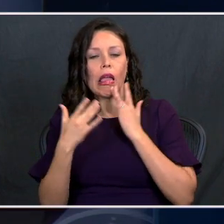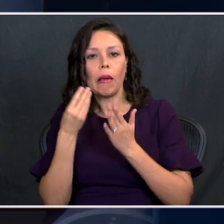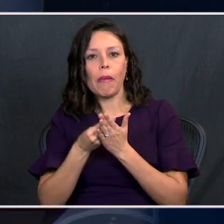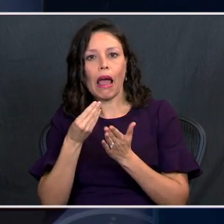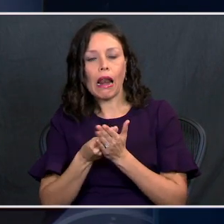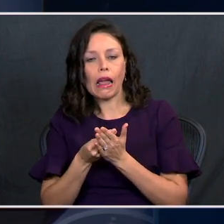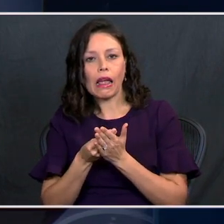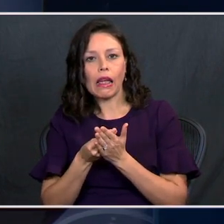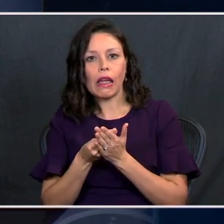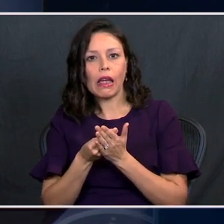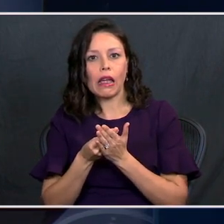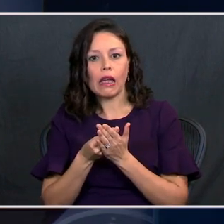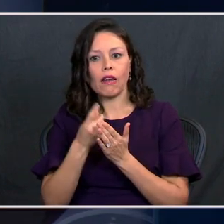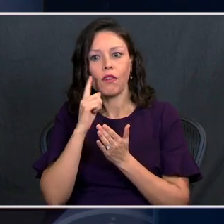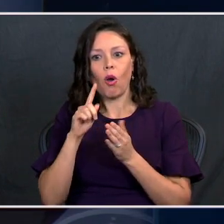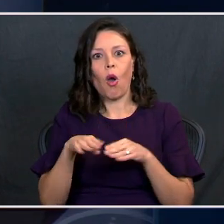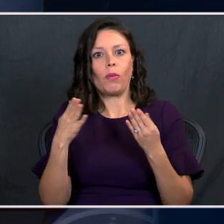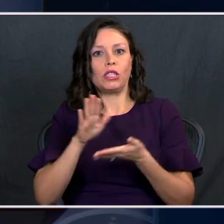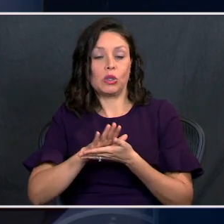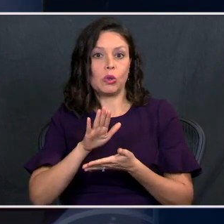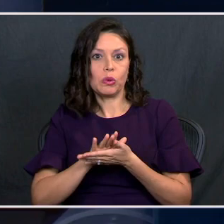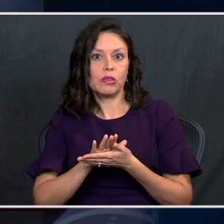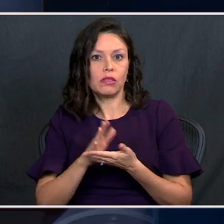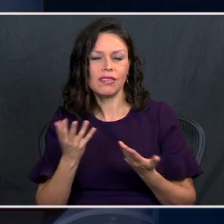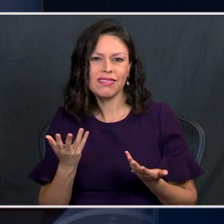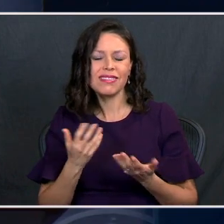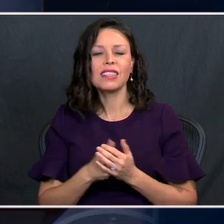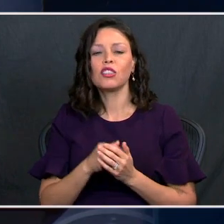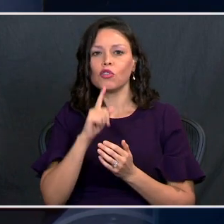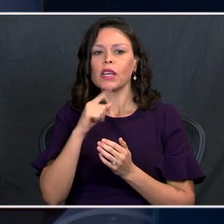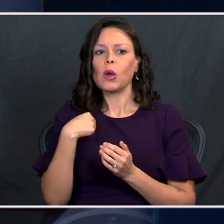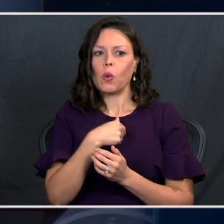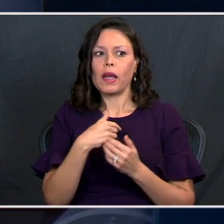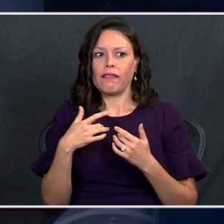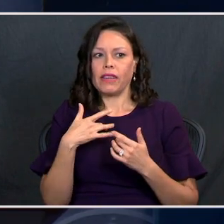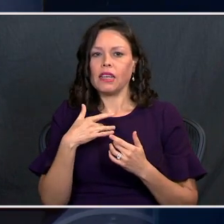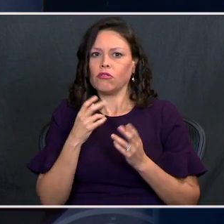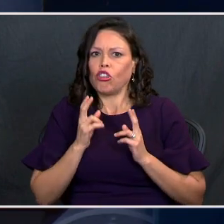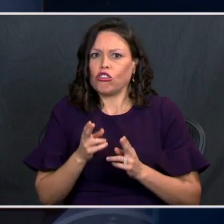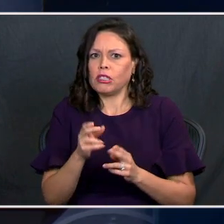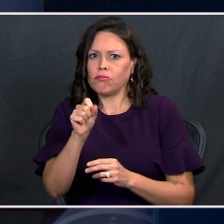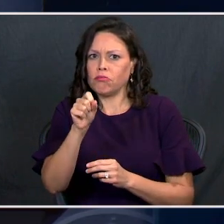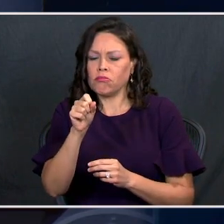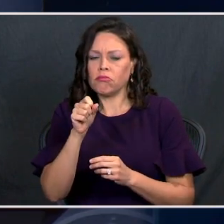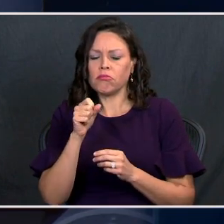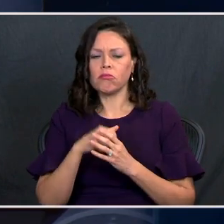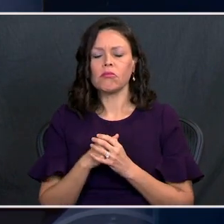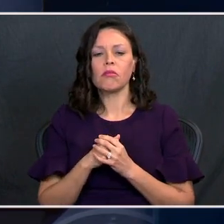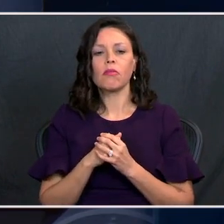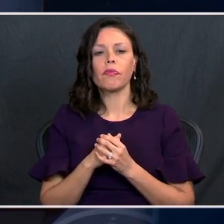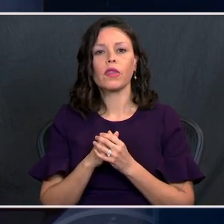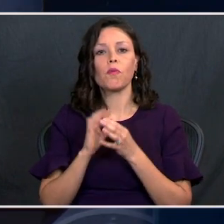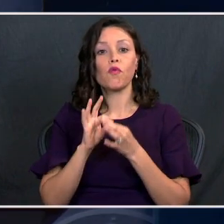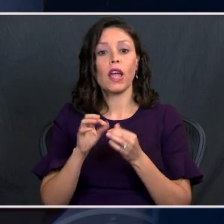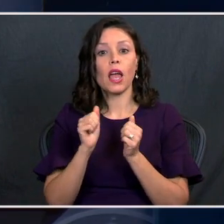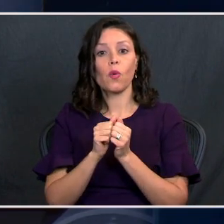to reopen schools, I should say. So, there's an urgency he has conveyed. I will say, as it relates to reconciliation,